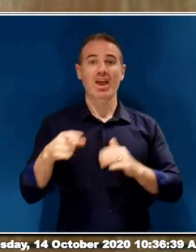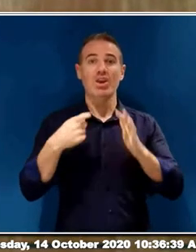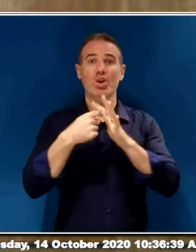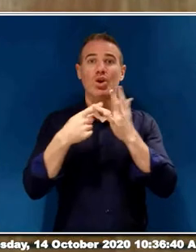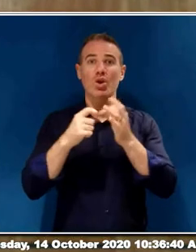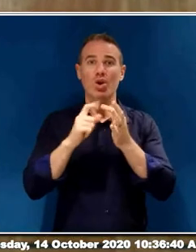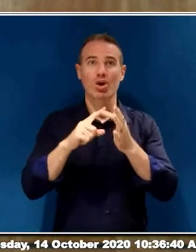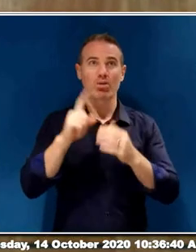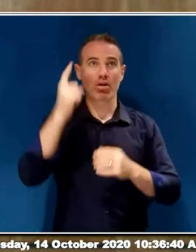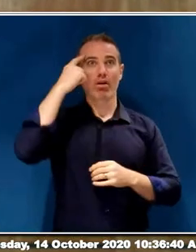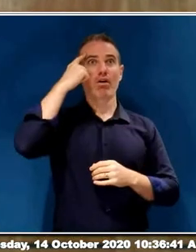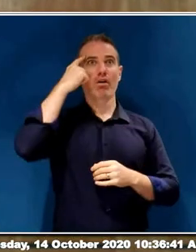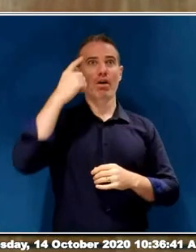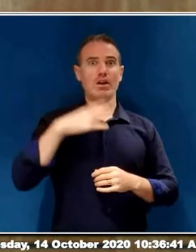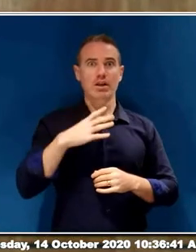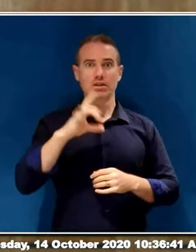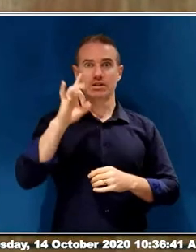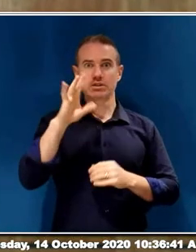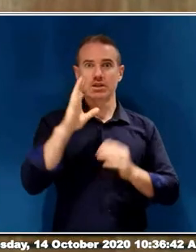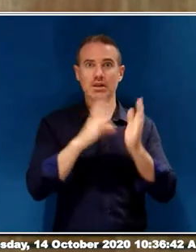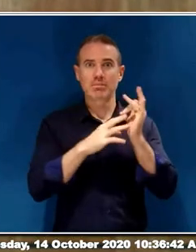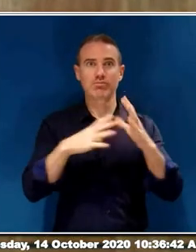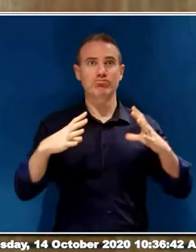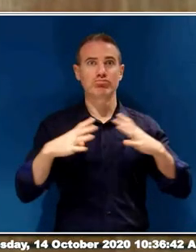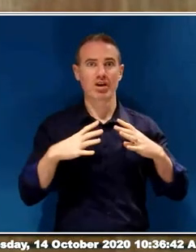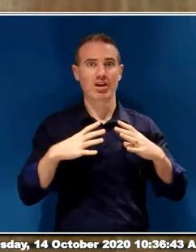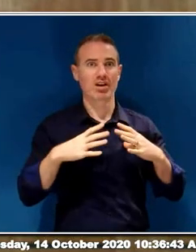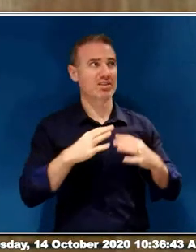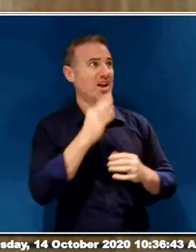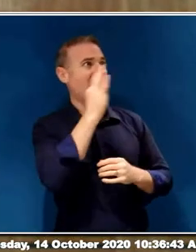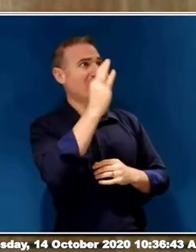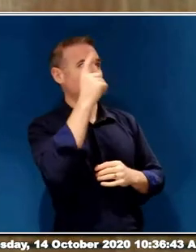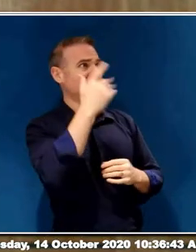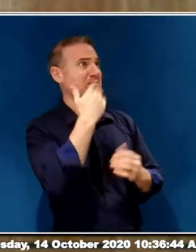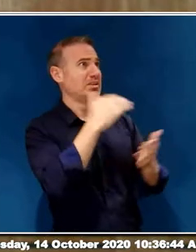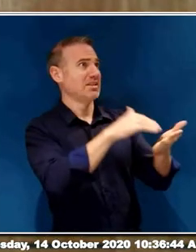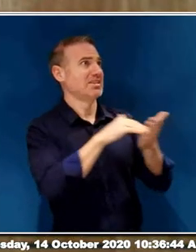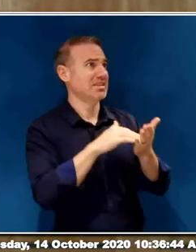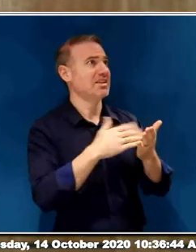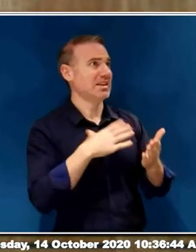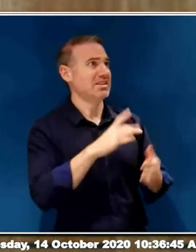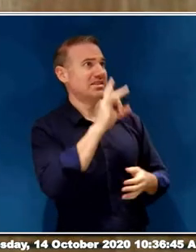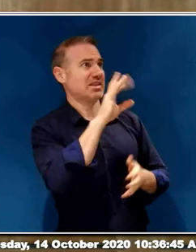that 10-minute break and it was given and then during the next lesson, which